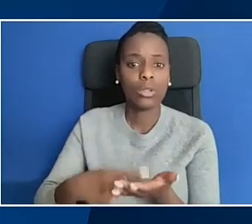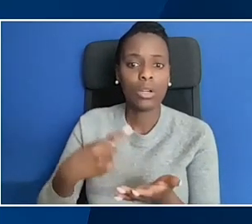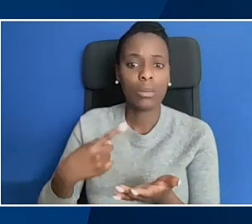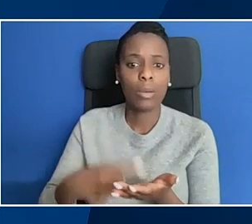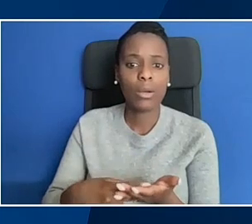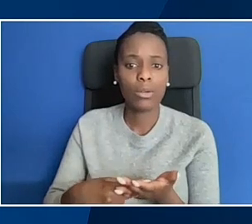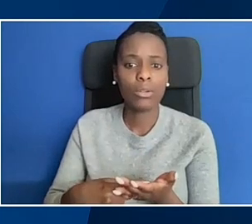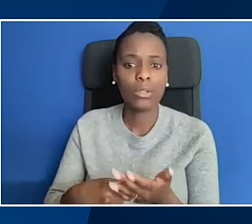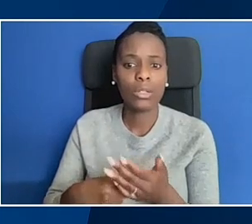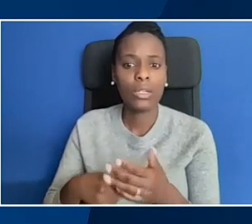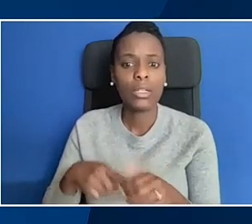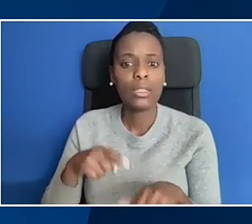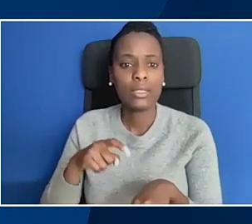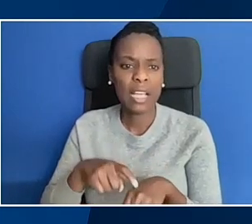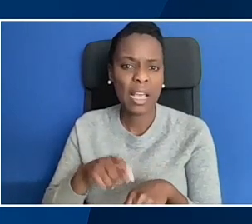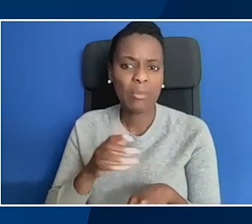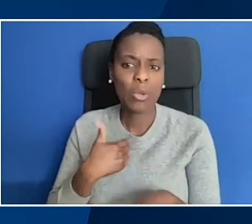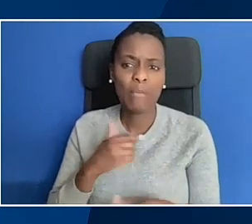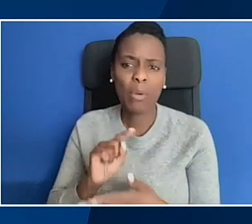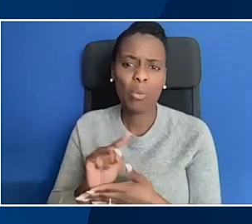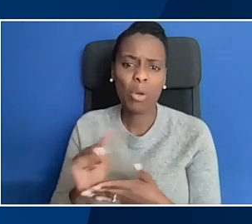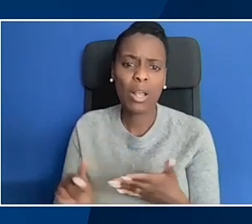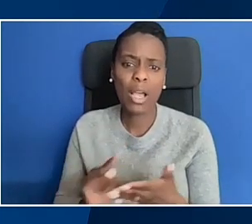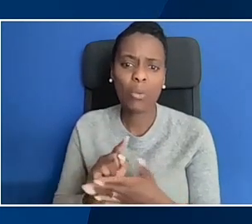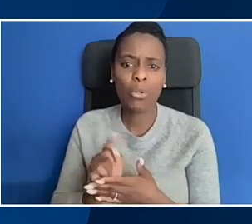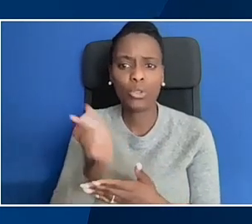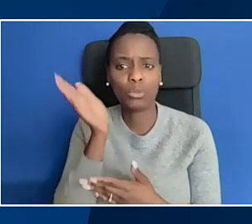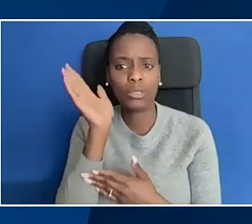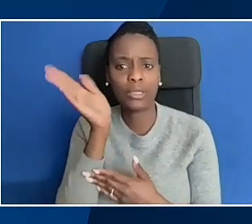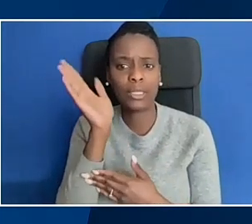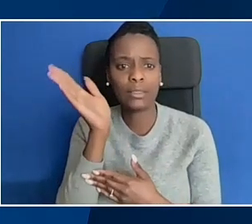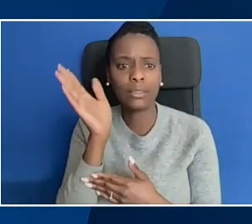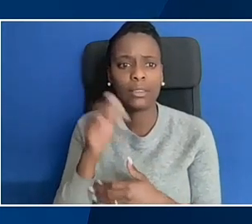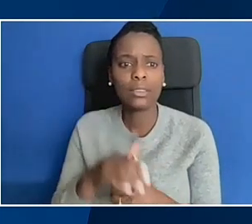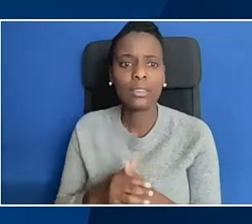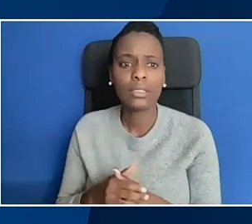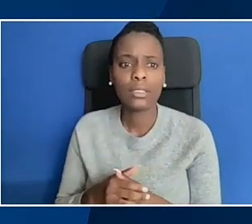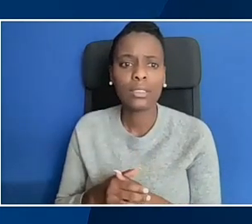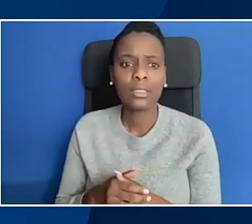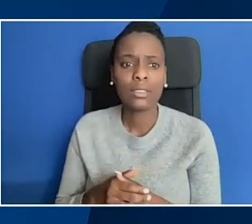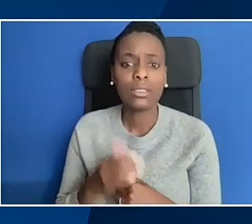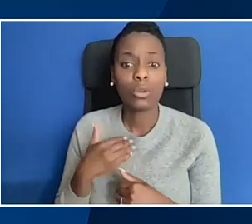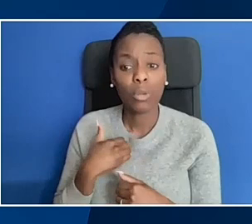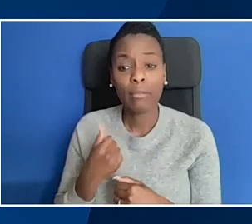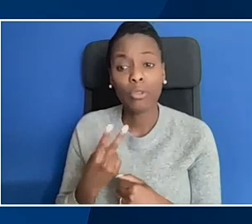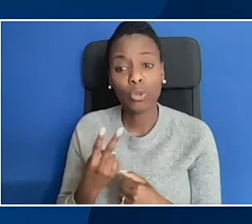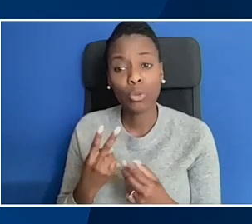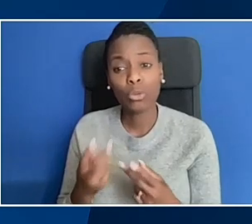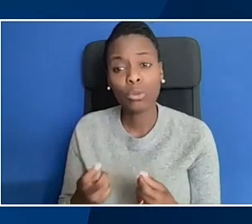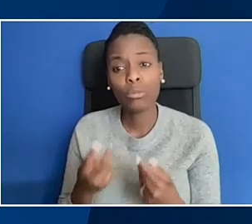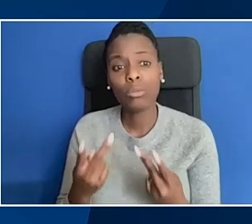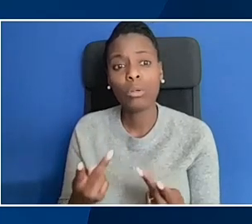you'll have about an hour to present. So, you know, if it's two proposals, two opposing proposals, you'll each have 30